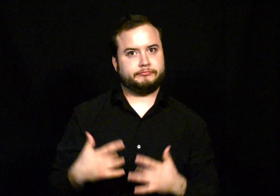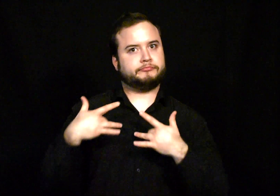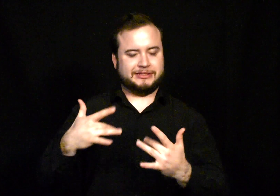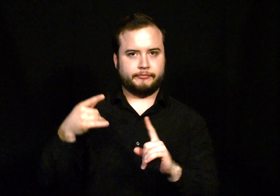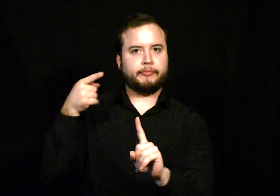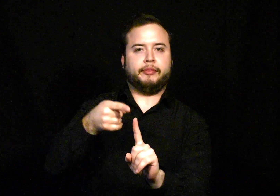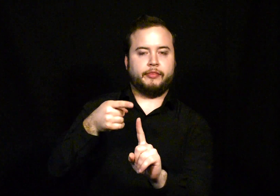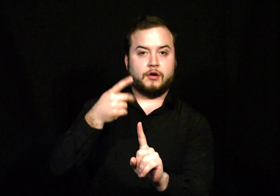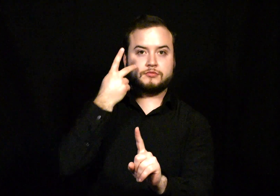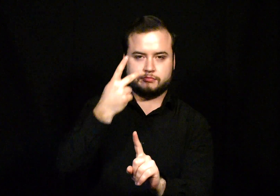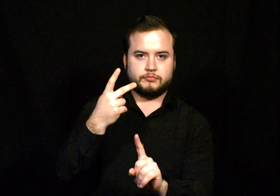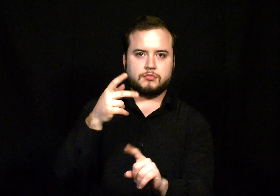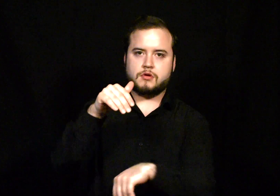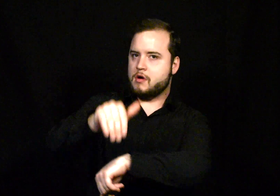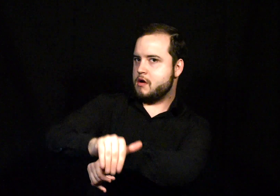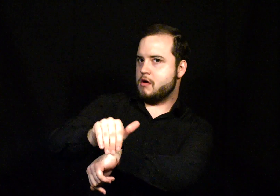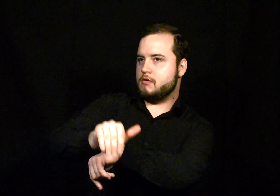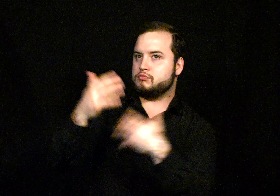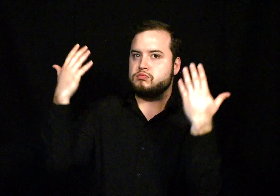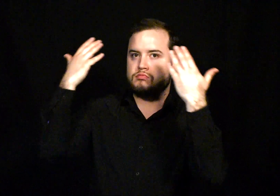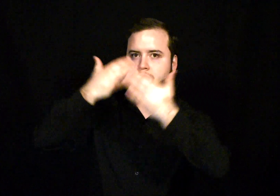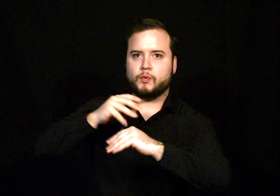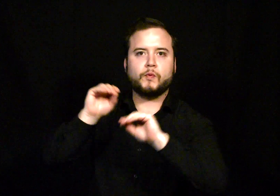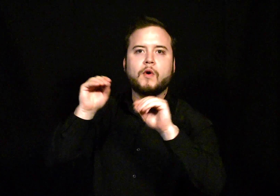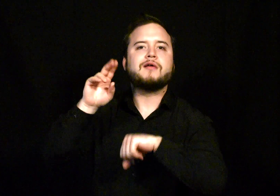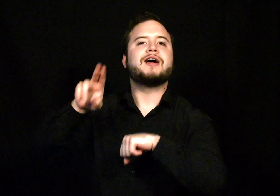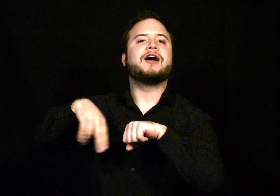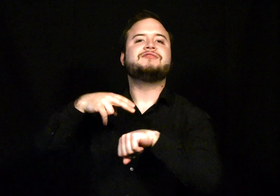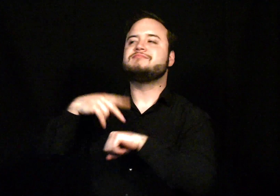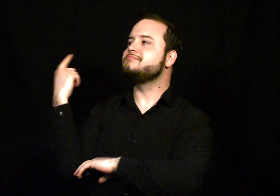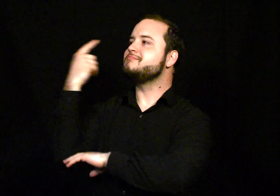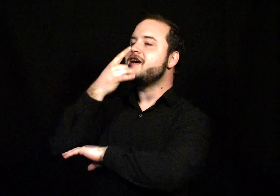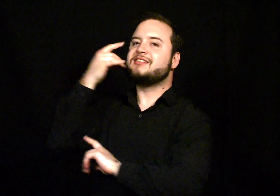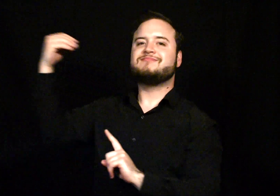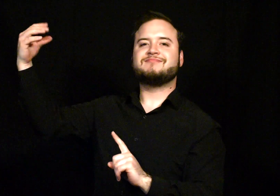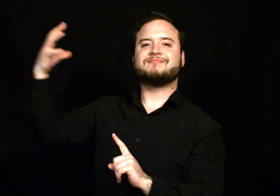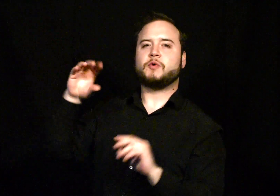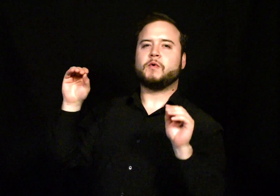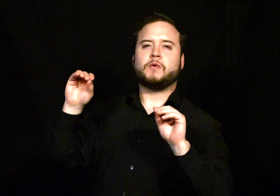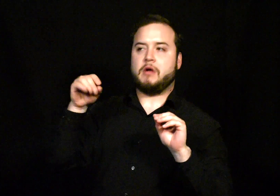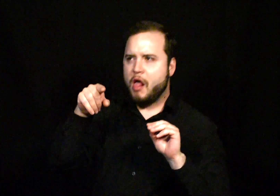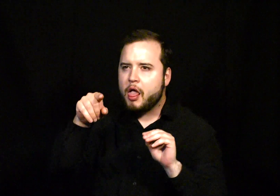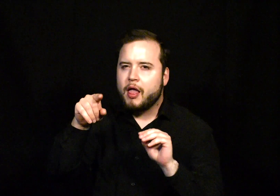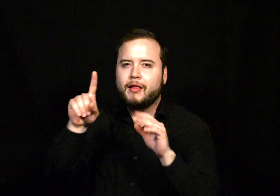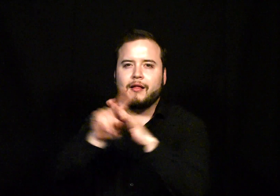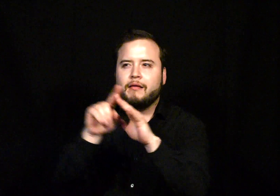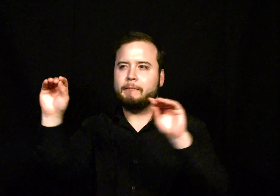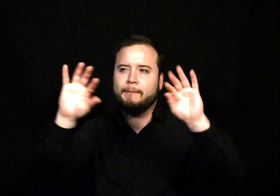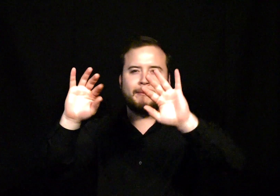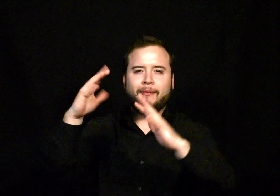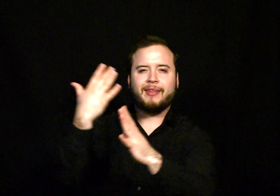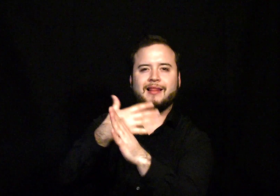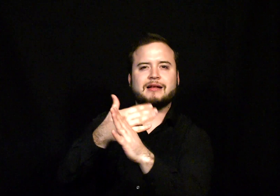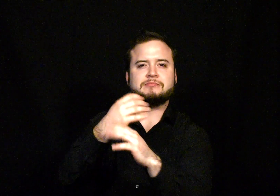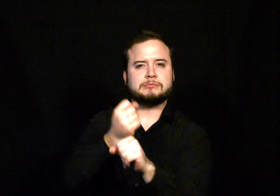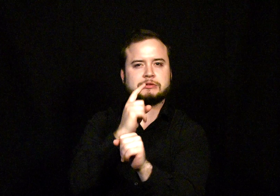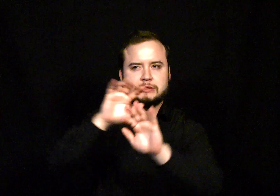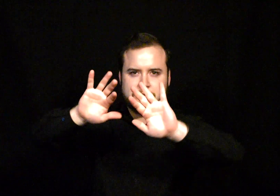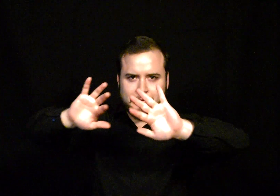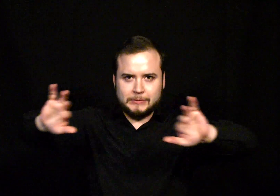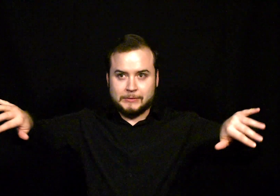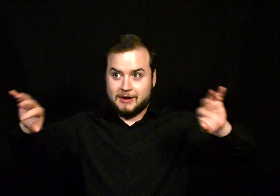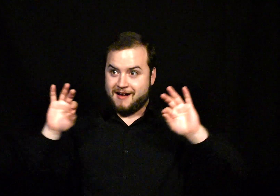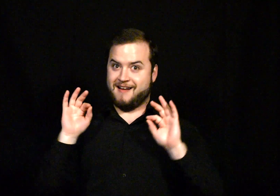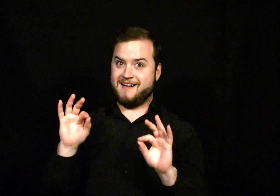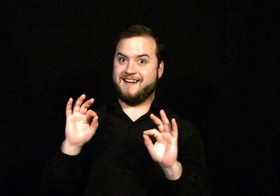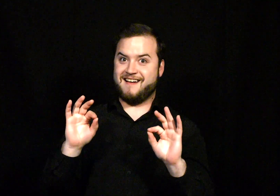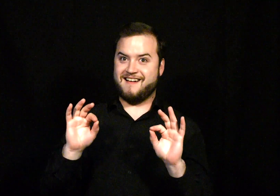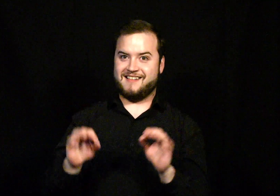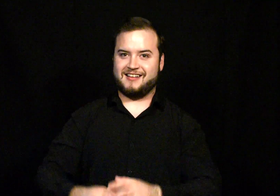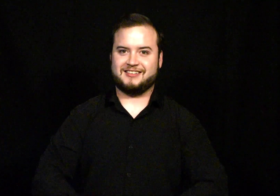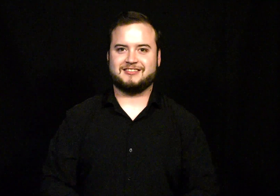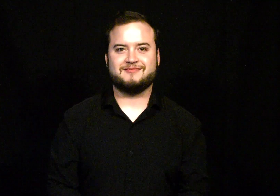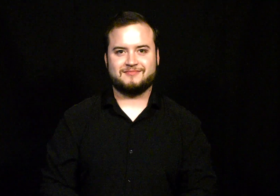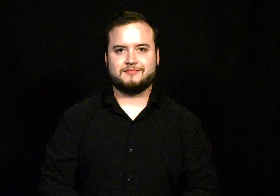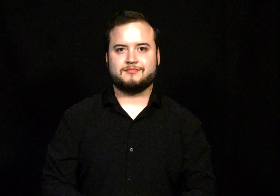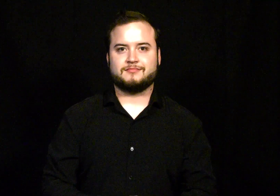This is especially true for nighttime calls where there is no natural daylight available.